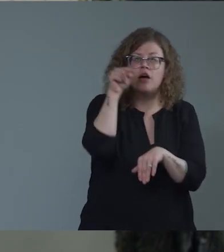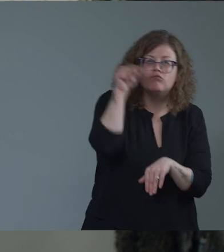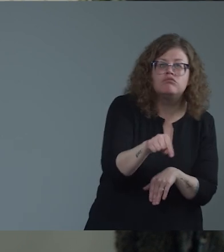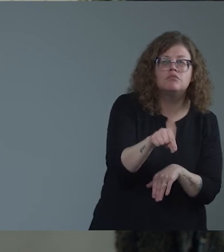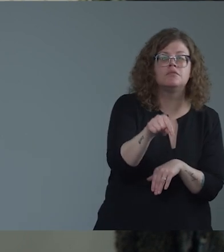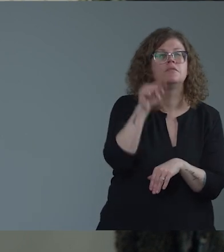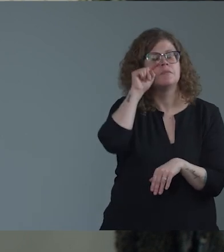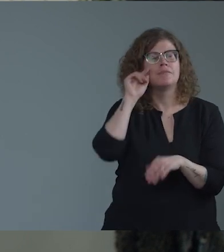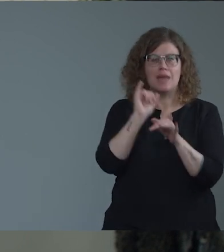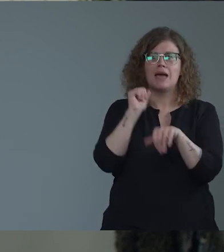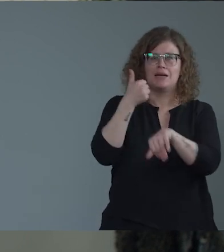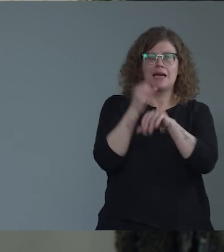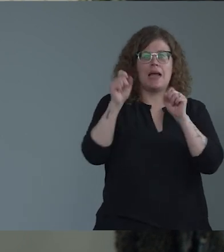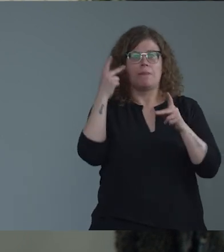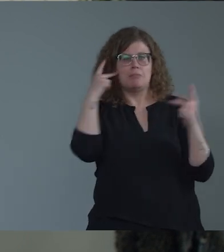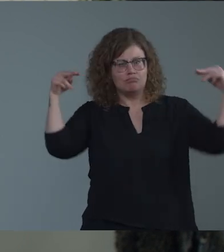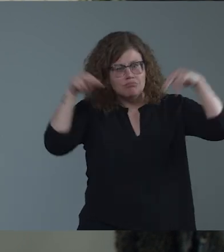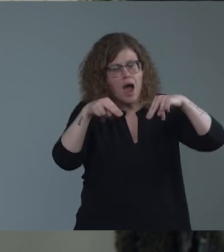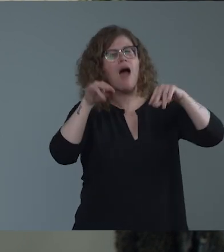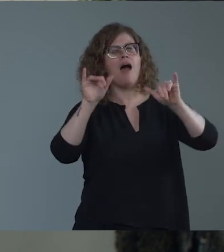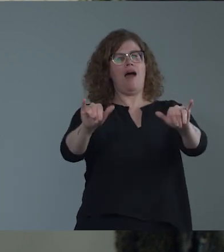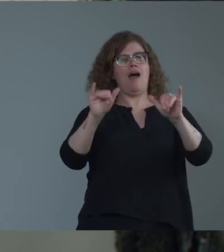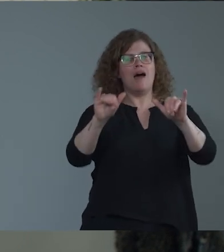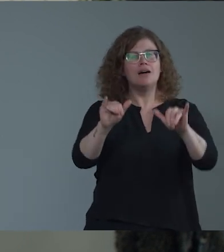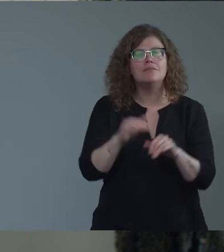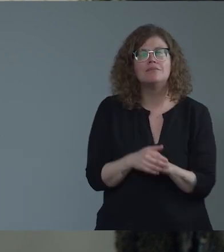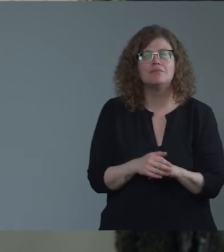determine the installation process, to source the materials